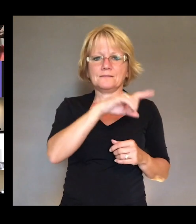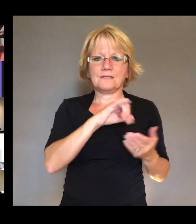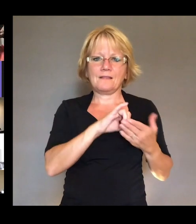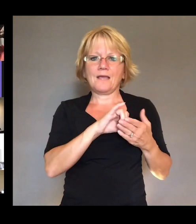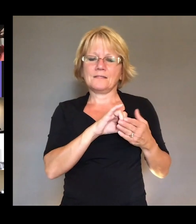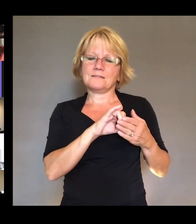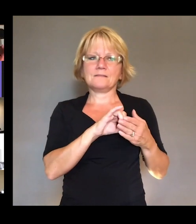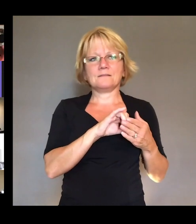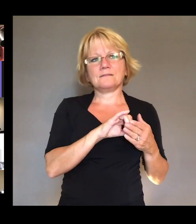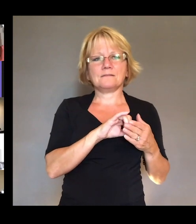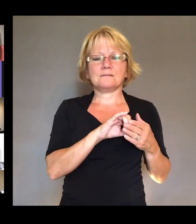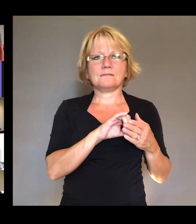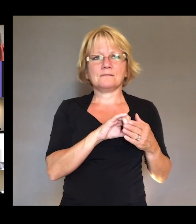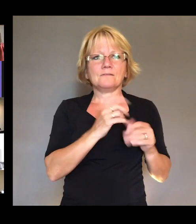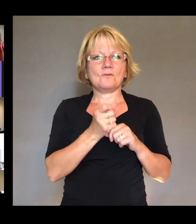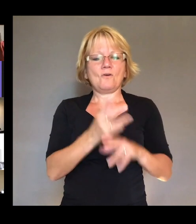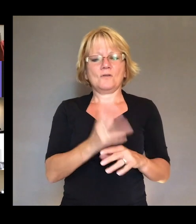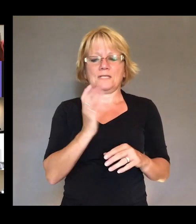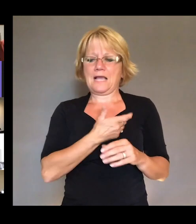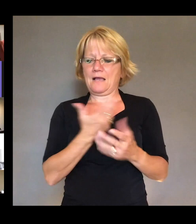So it's putting our numbers,